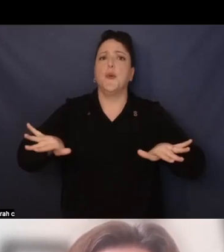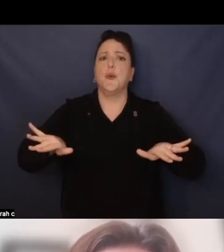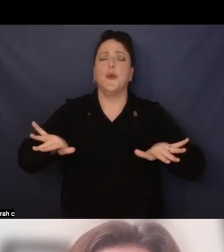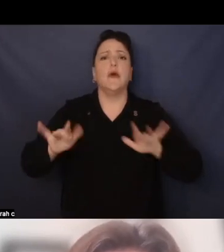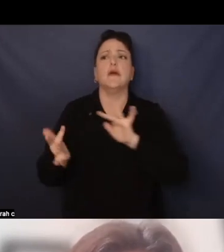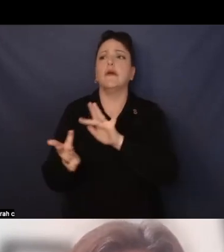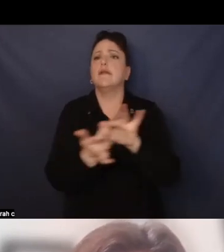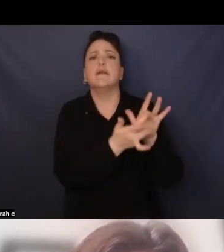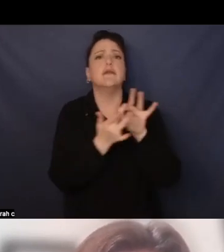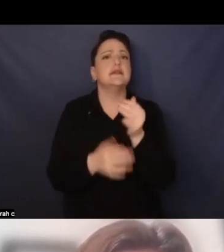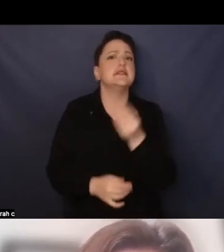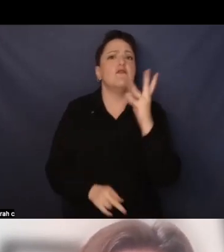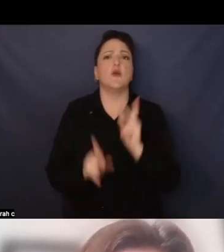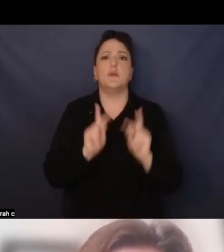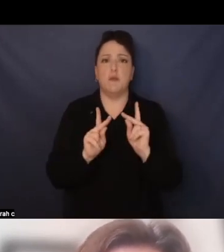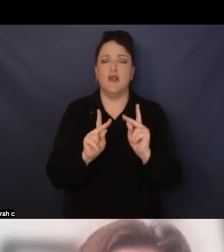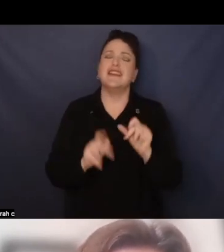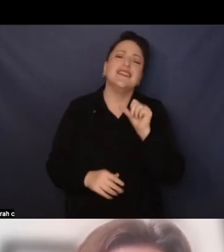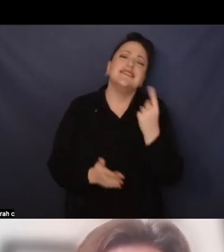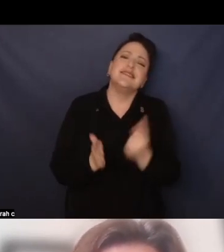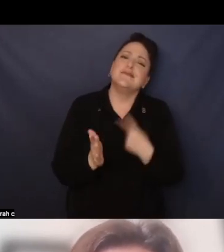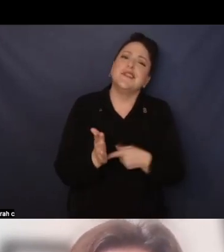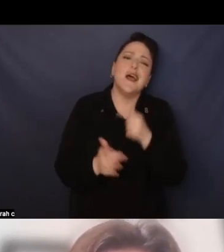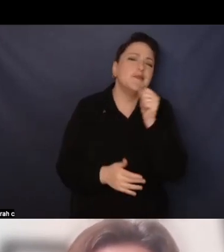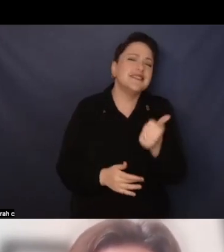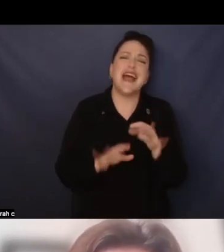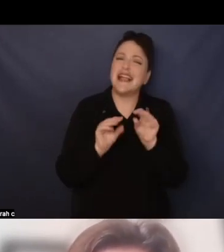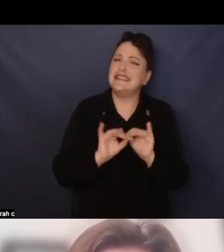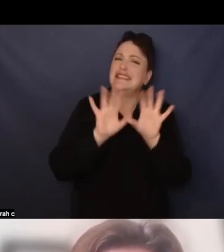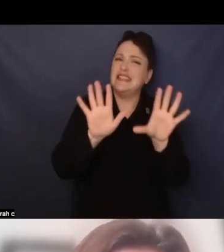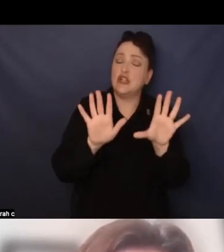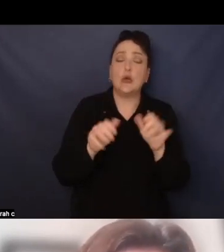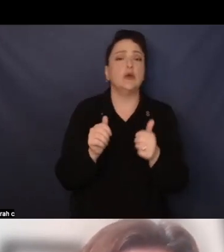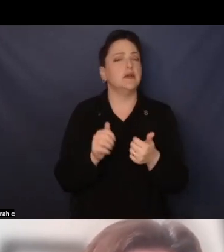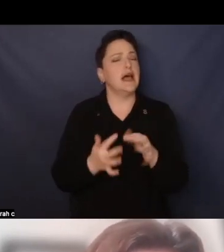private healthcare entities, it's not always clear who is the right person to take your request?